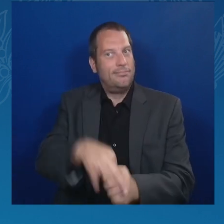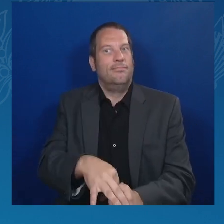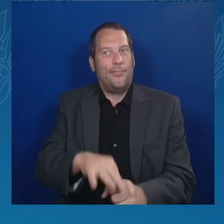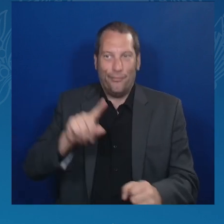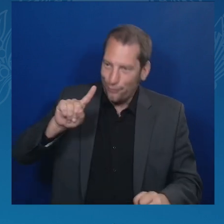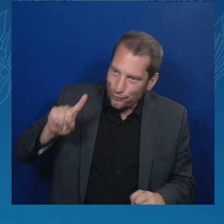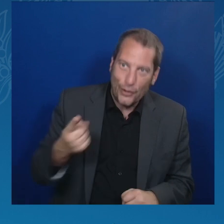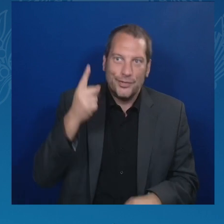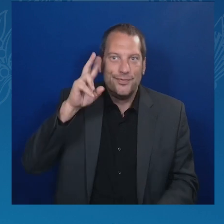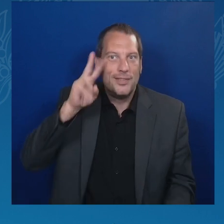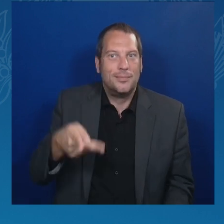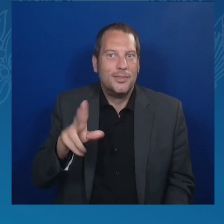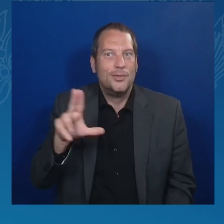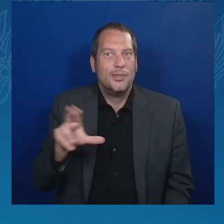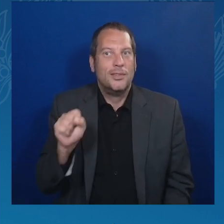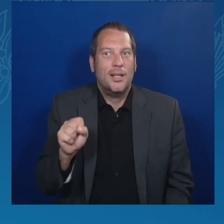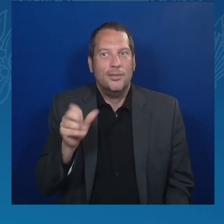I'm really clear about how we got here.